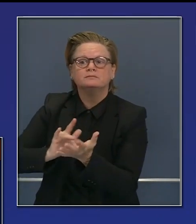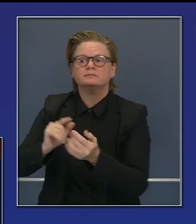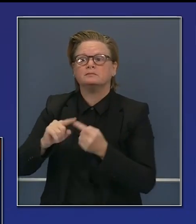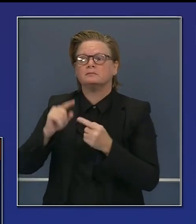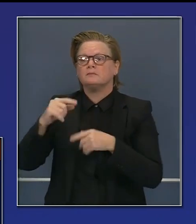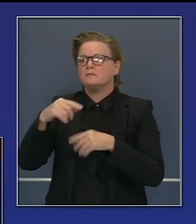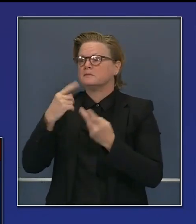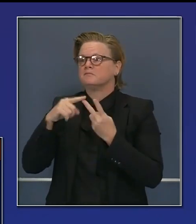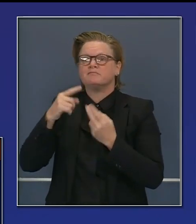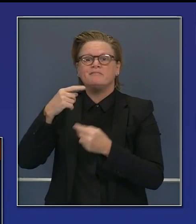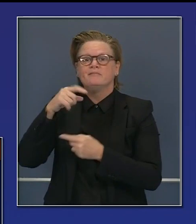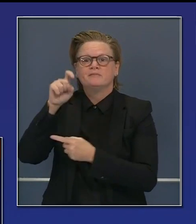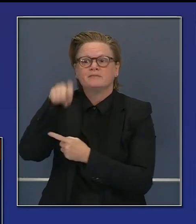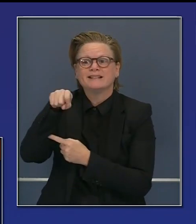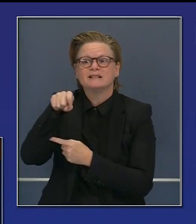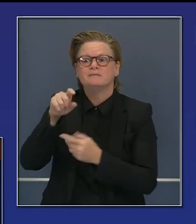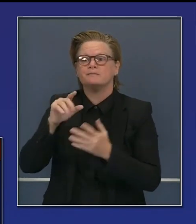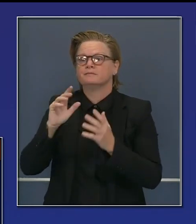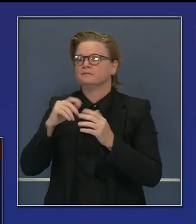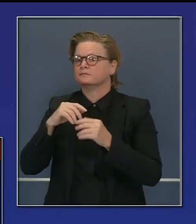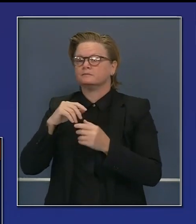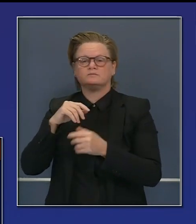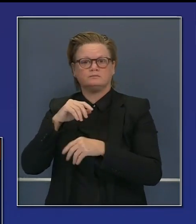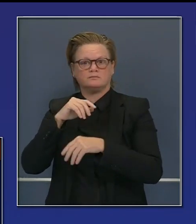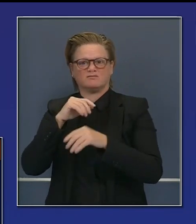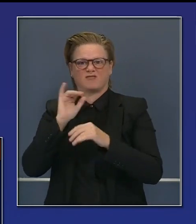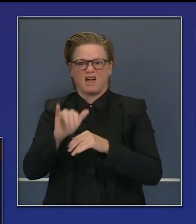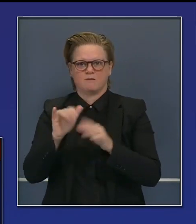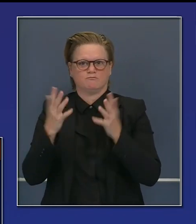IMPORTANT NONPHARMACEUTICAL INTERVENTION, WHERE A FACE